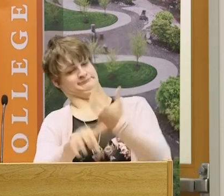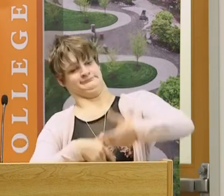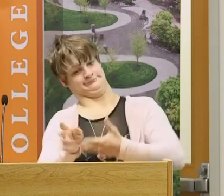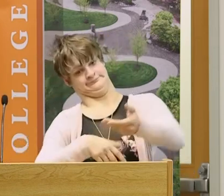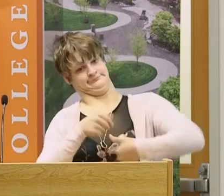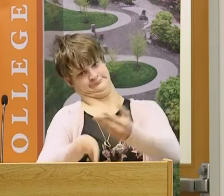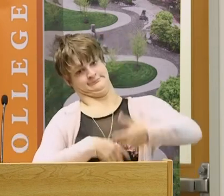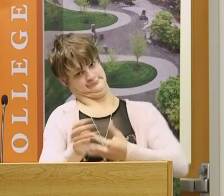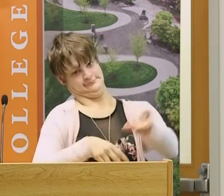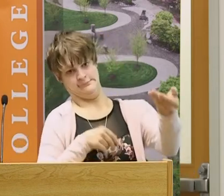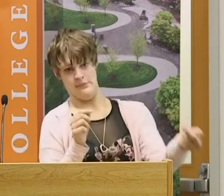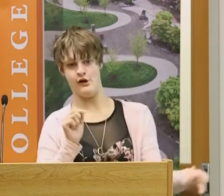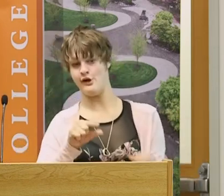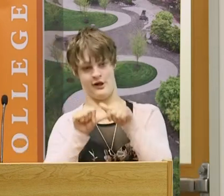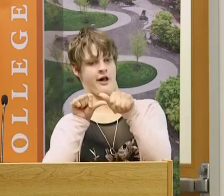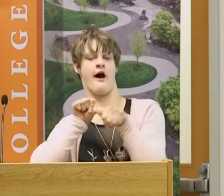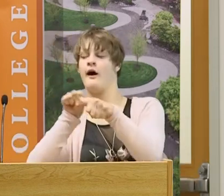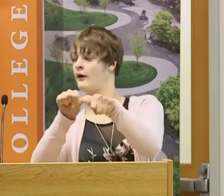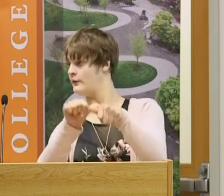And I progressed through my studies